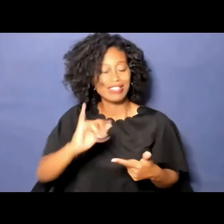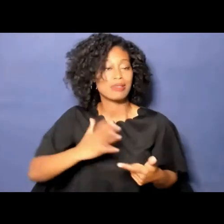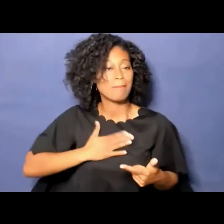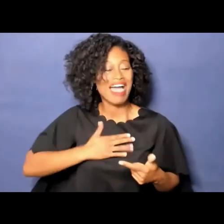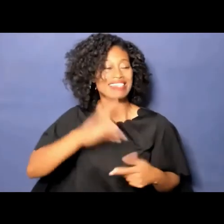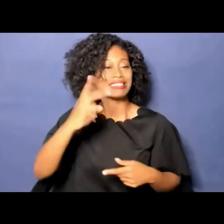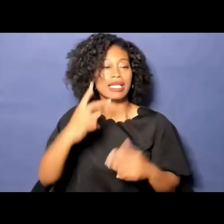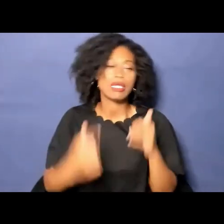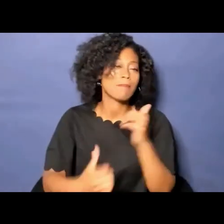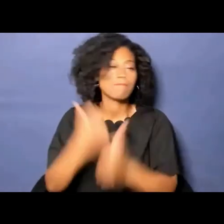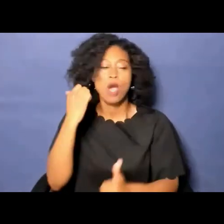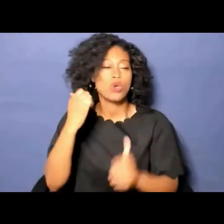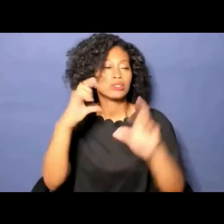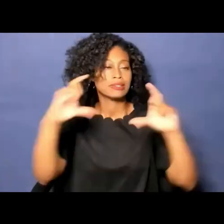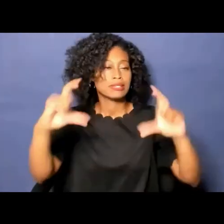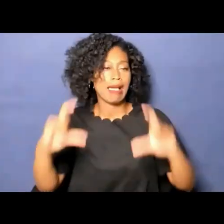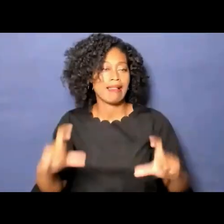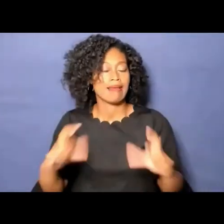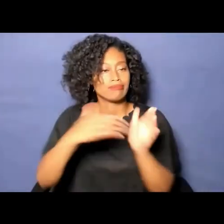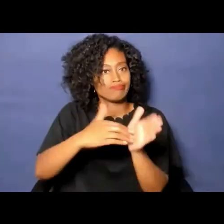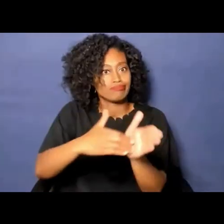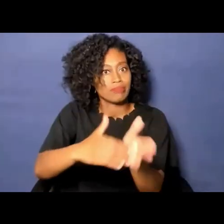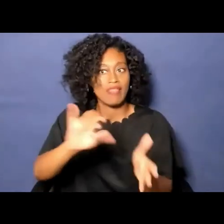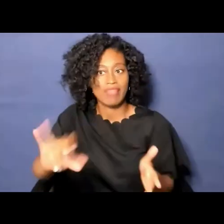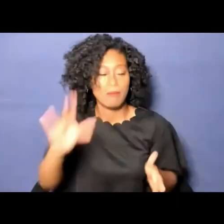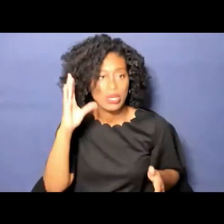Was a springboard to my own research